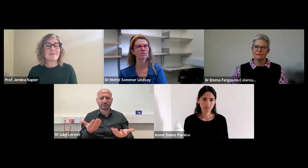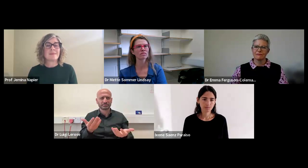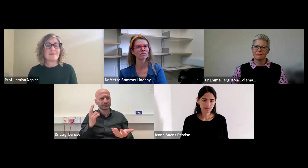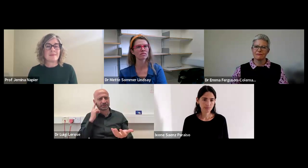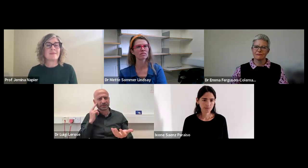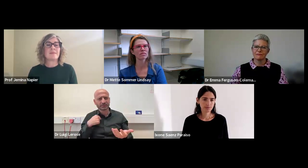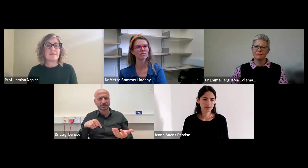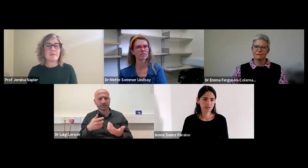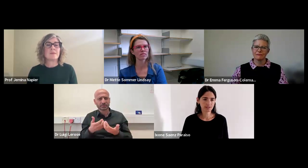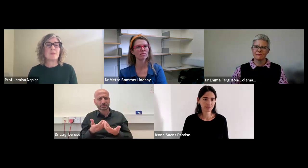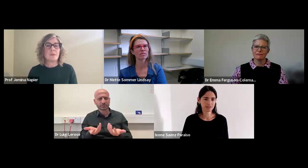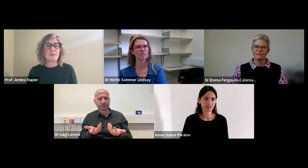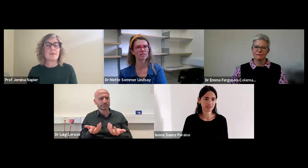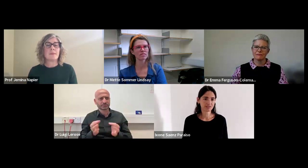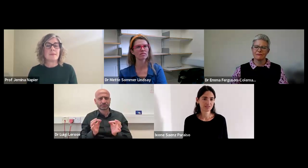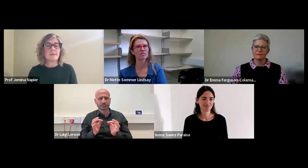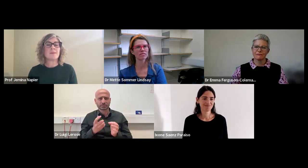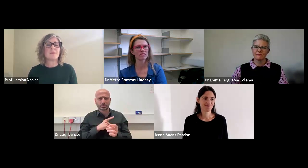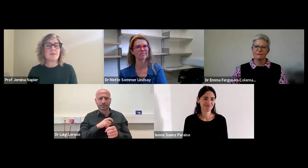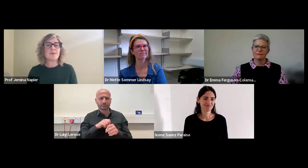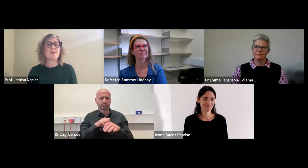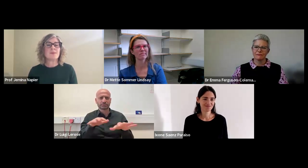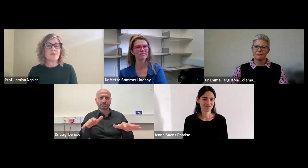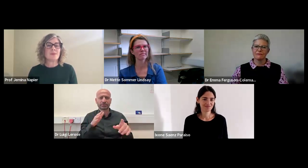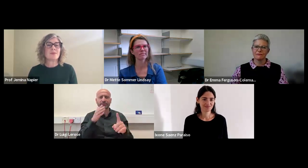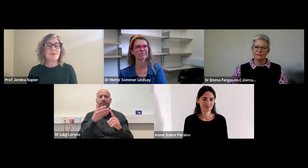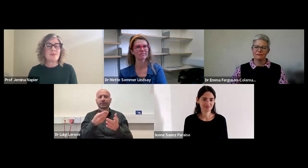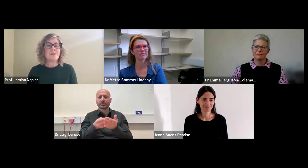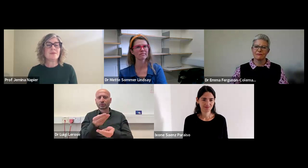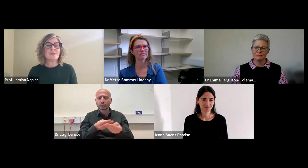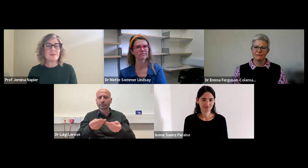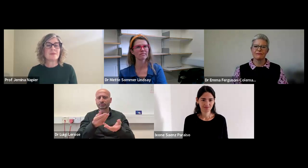things go on without any consideration of how marginalized groups such as deaf people are